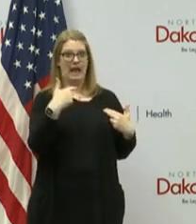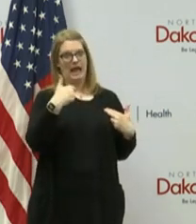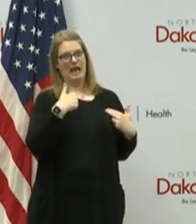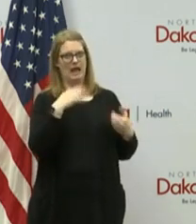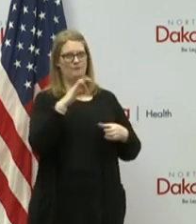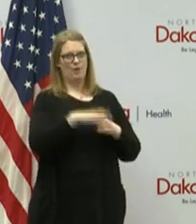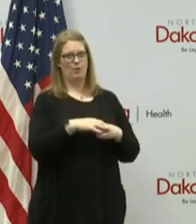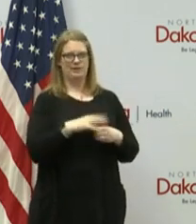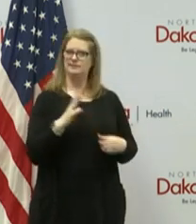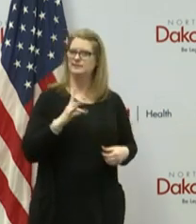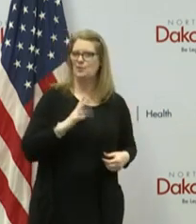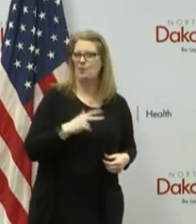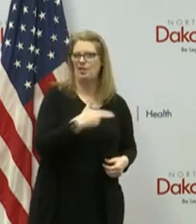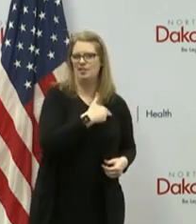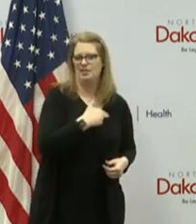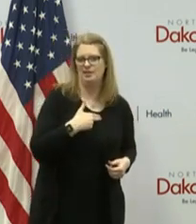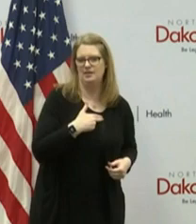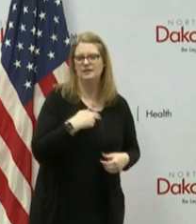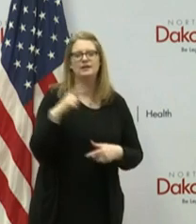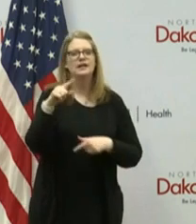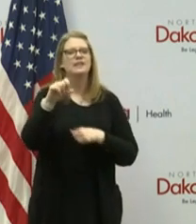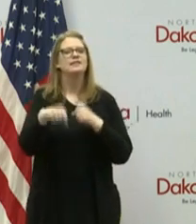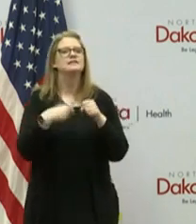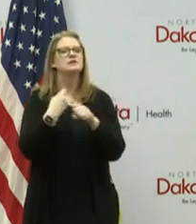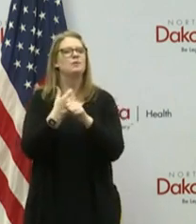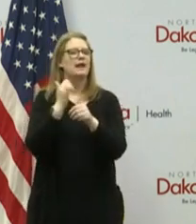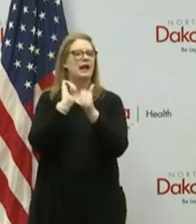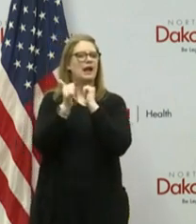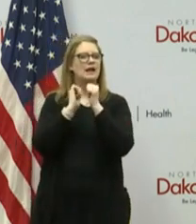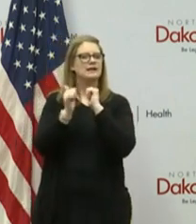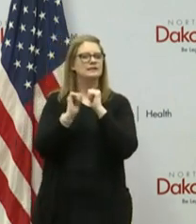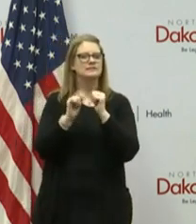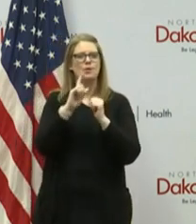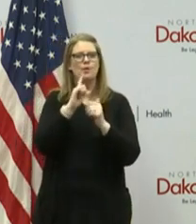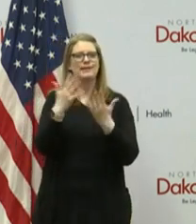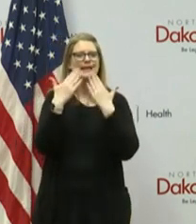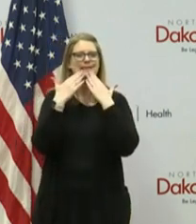ONE OF THE THINGS WE KNOW THAT PEOPLE ARE EXERCISING THEIR RIGHT TO VOTE AND WHO DOESN'T LOVE A STICKER?